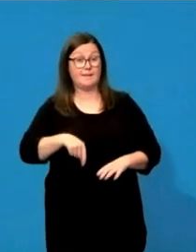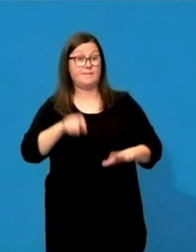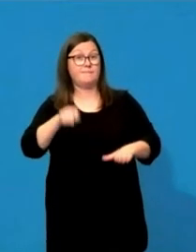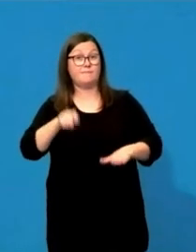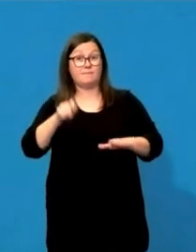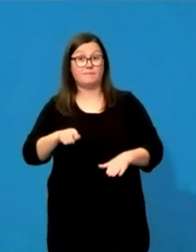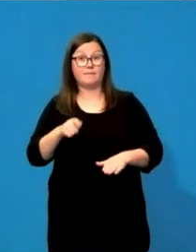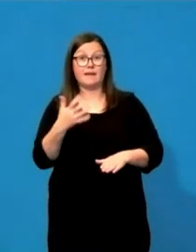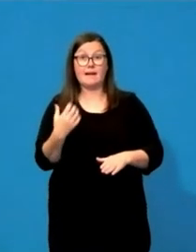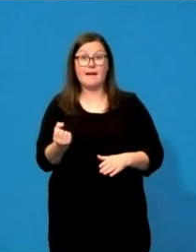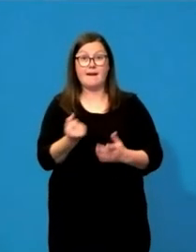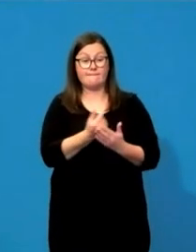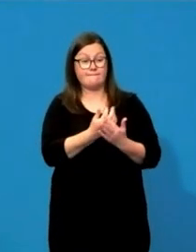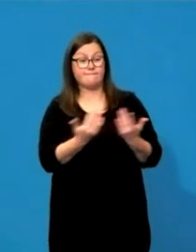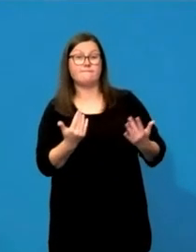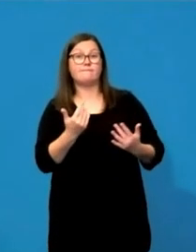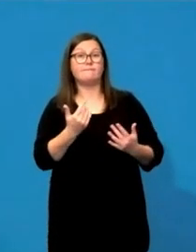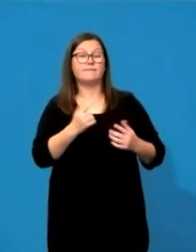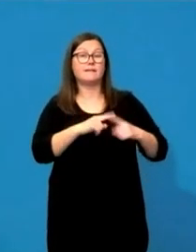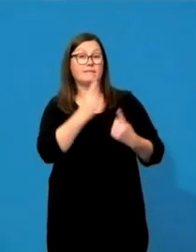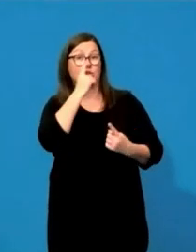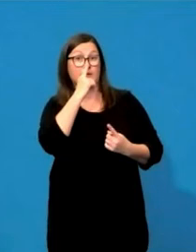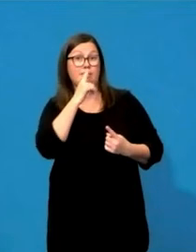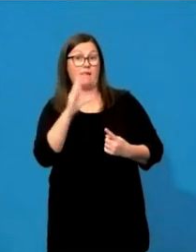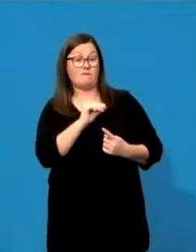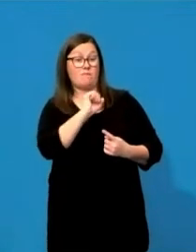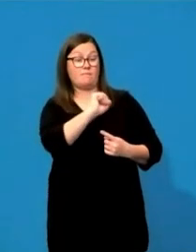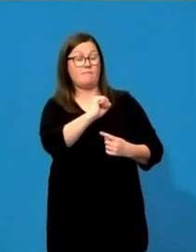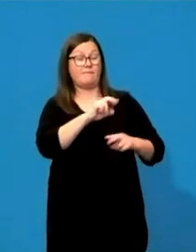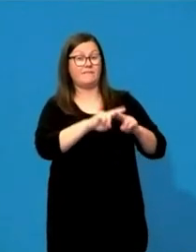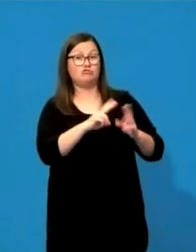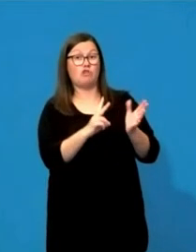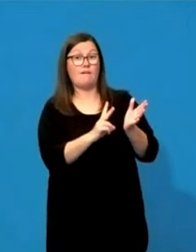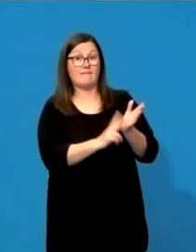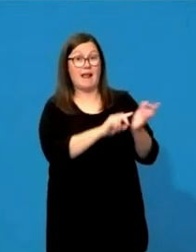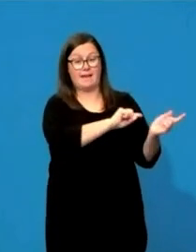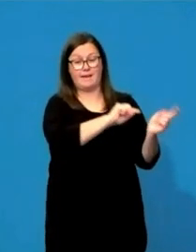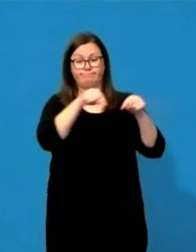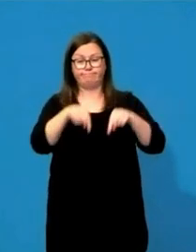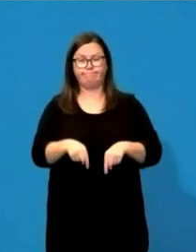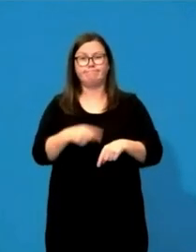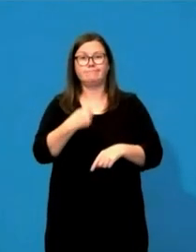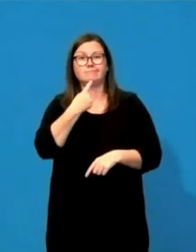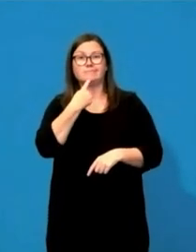the Valley talking about the lack of cultural foundation that exists in the NDIS.